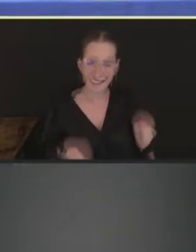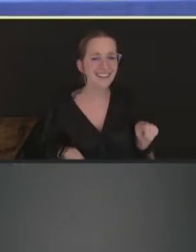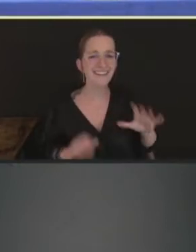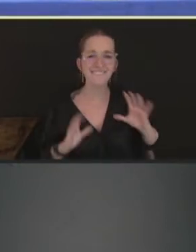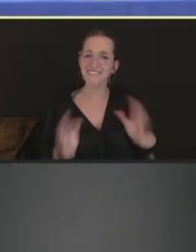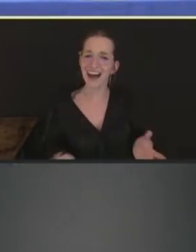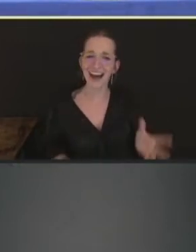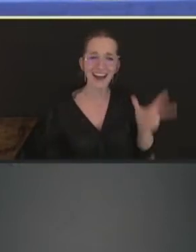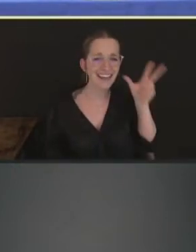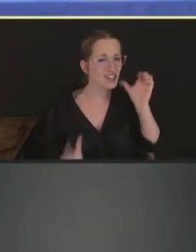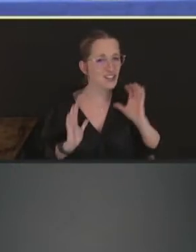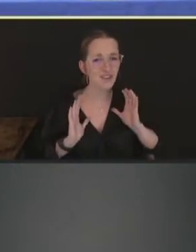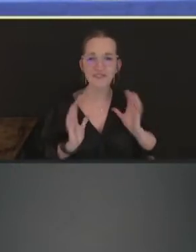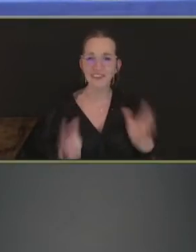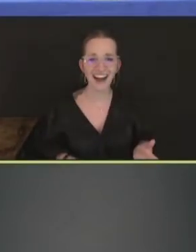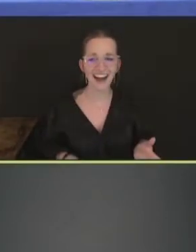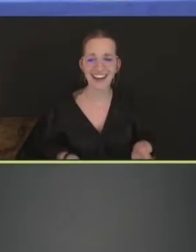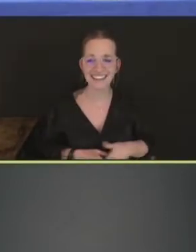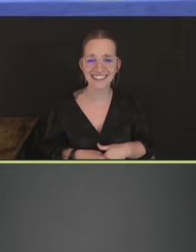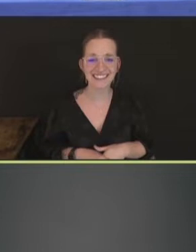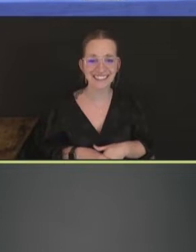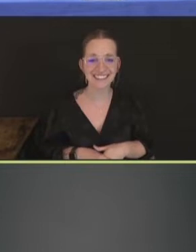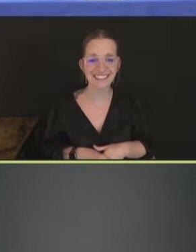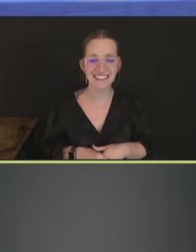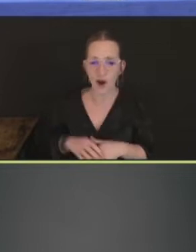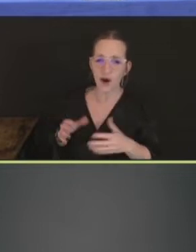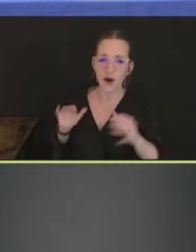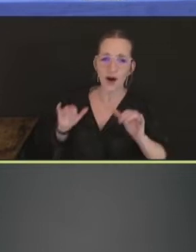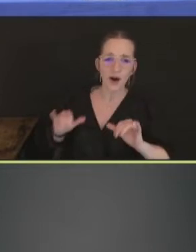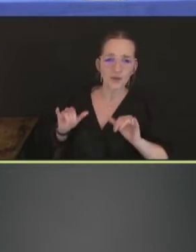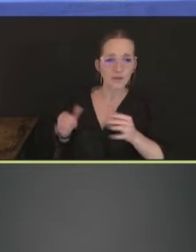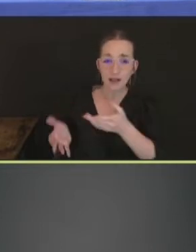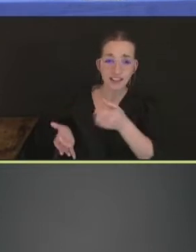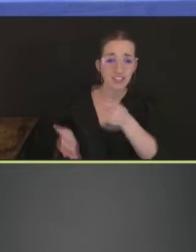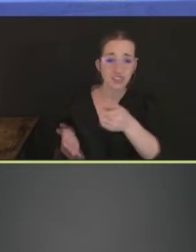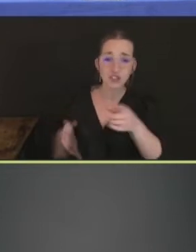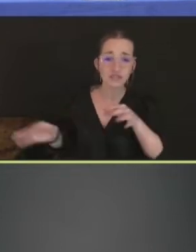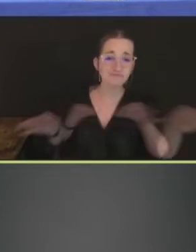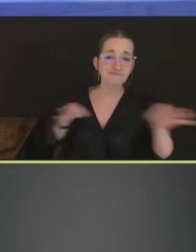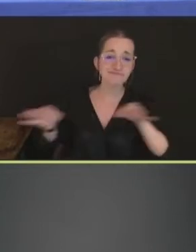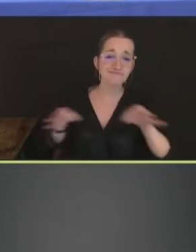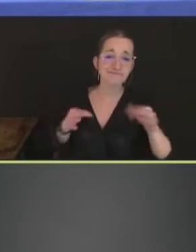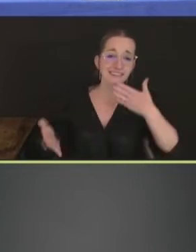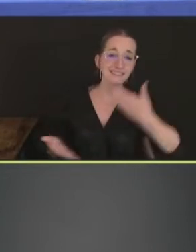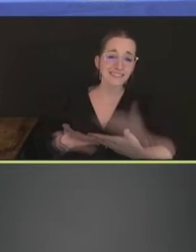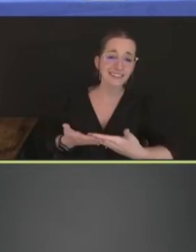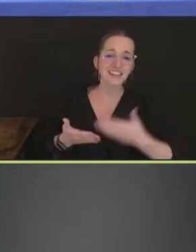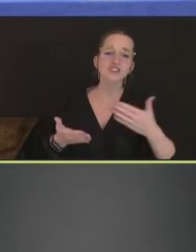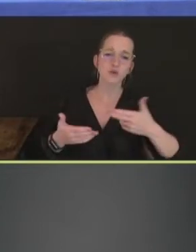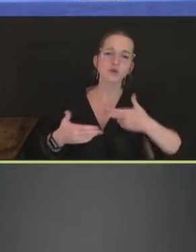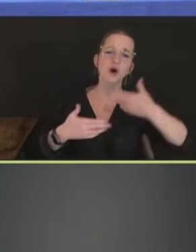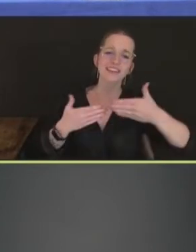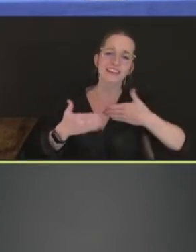Steven Lehrer: Oh, good. Well, yeah, you've done some. So, go over the next slide then.